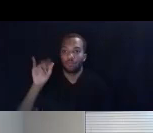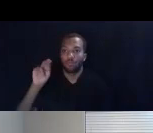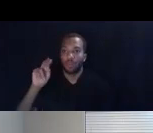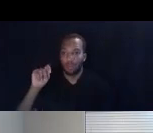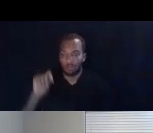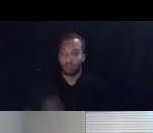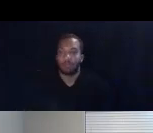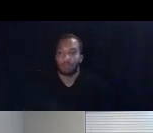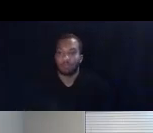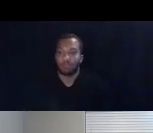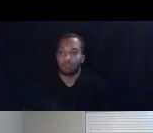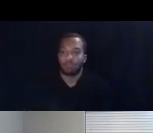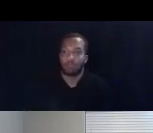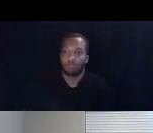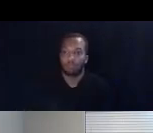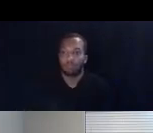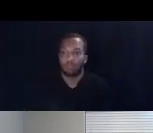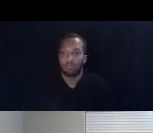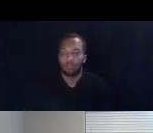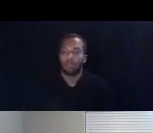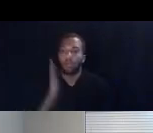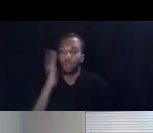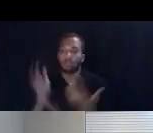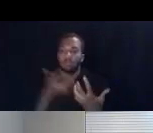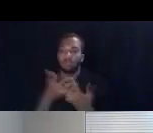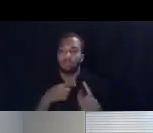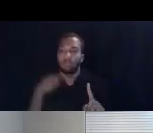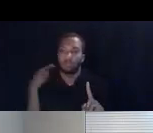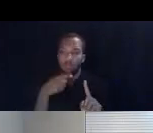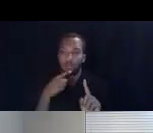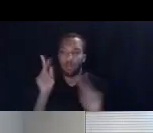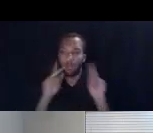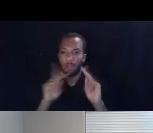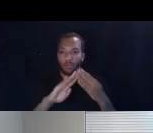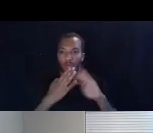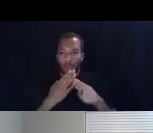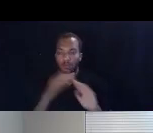that are in a specific County surveying a specific population and doing specific work.